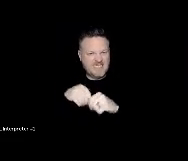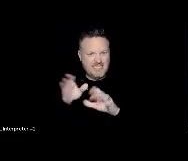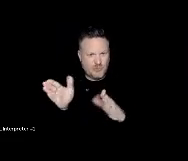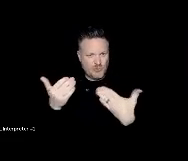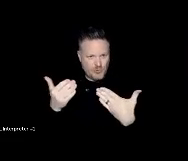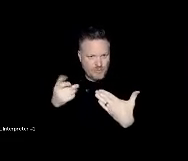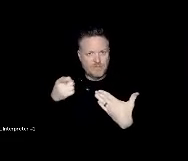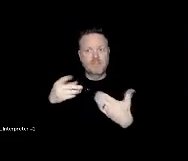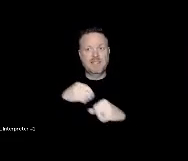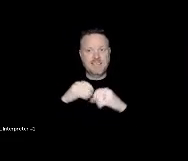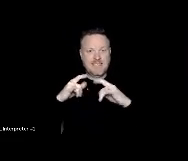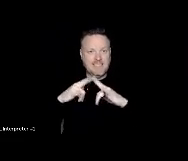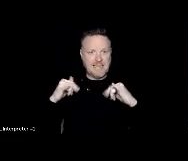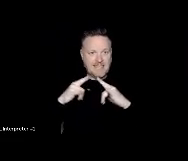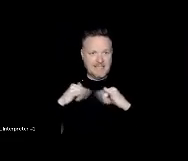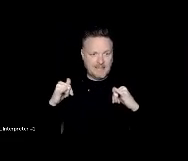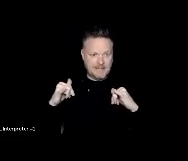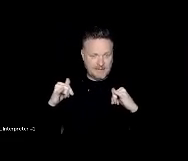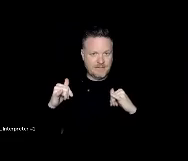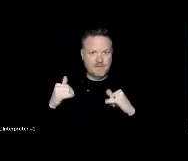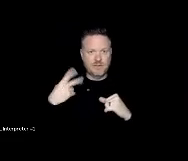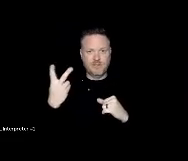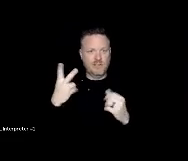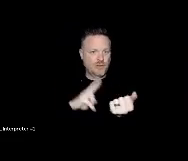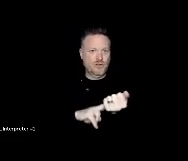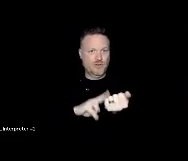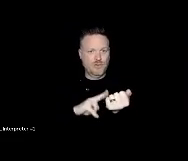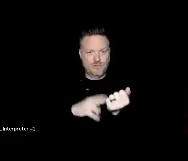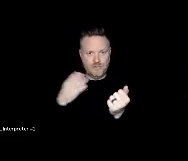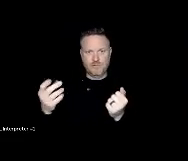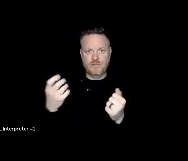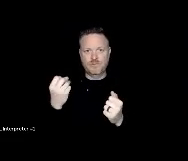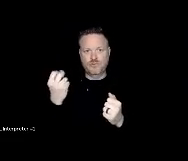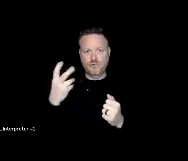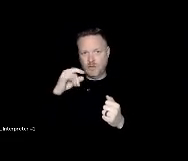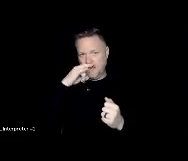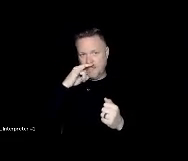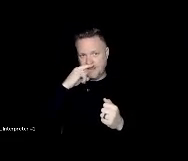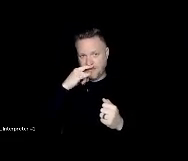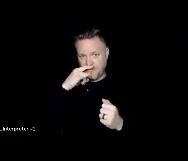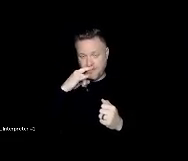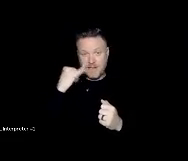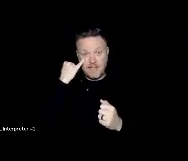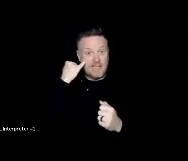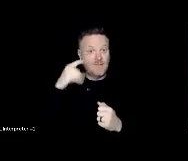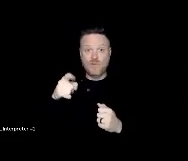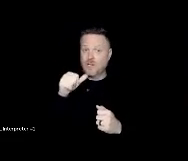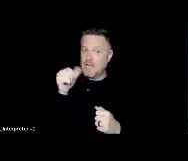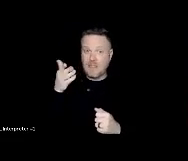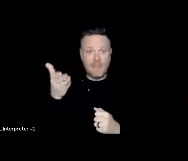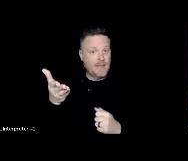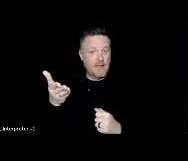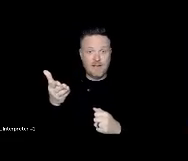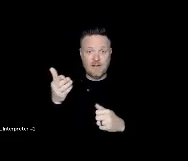a tent. There are two nurses. There are 12 kids. If you are not there, those kids have nobody.